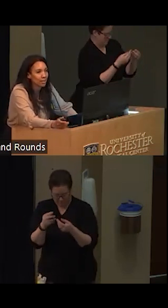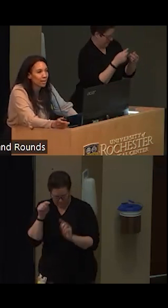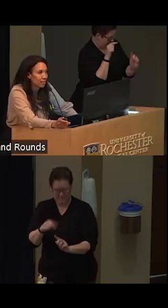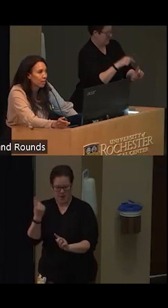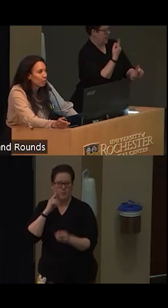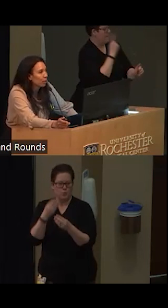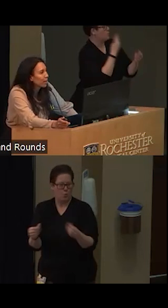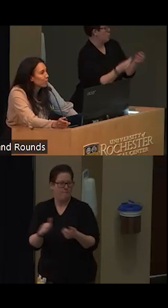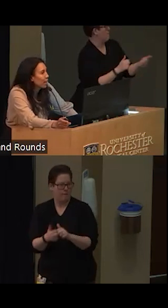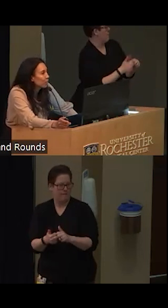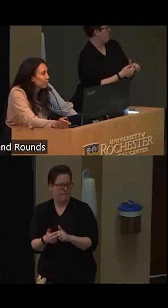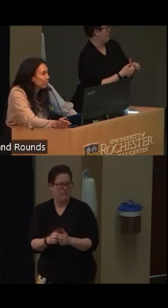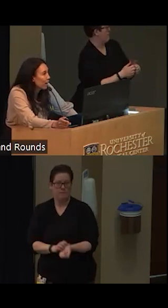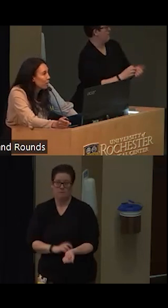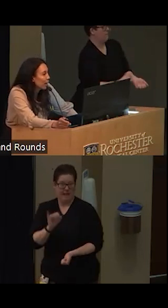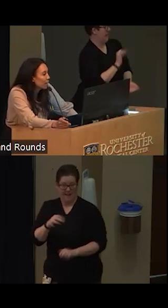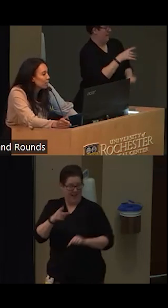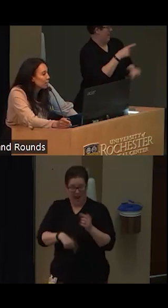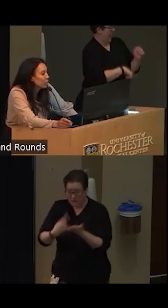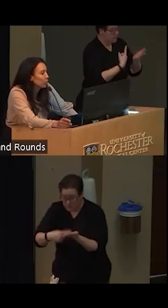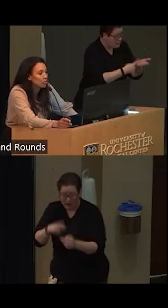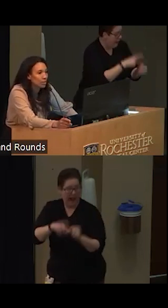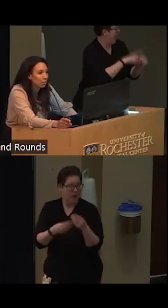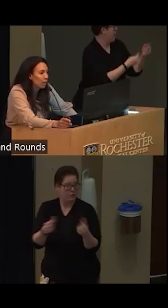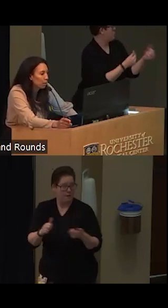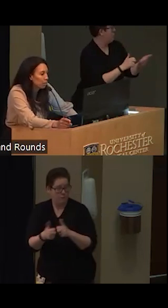process right and if we're not able to do that we're not going to be able to address the problem